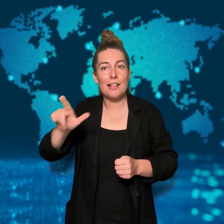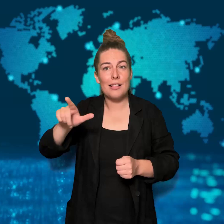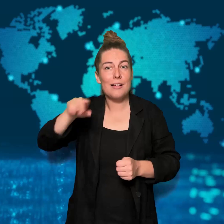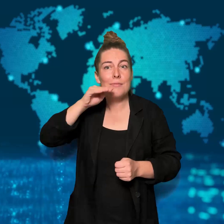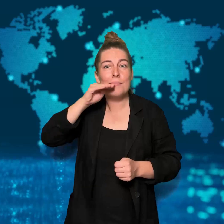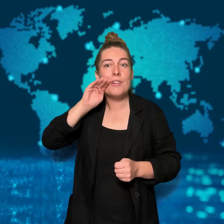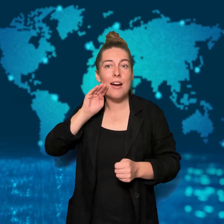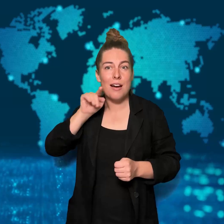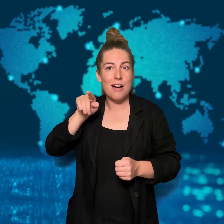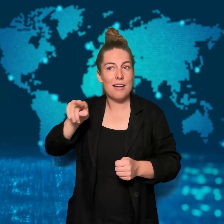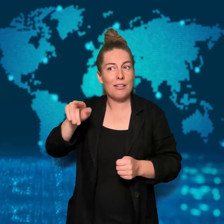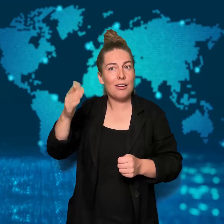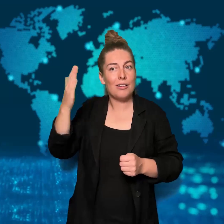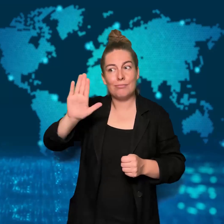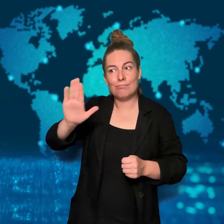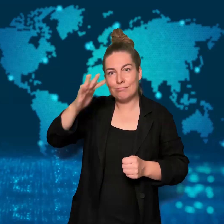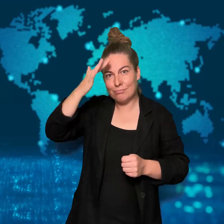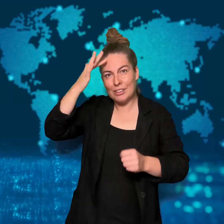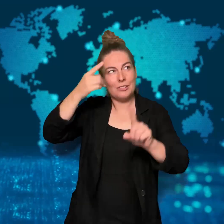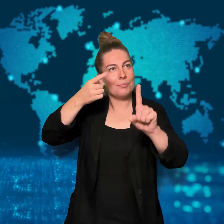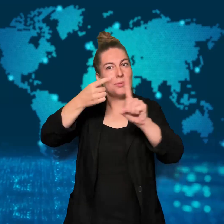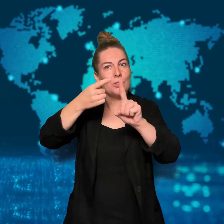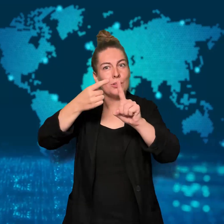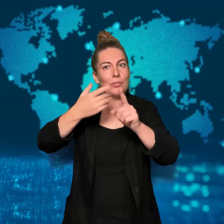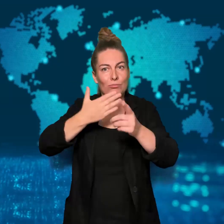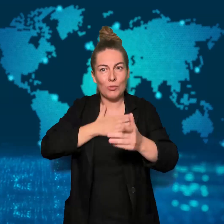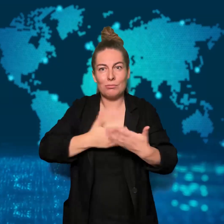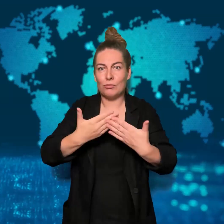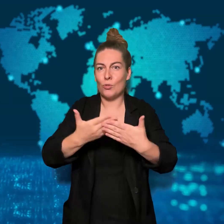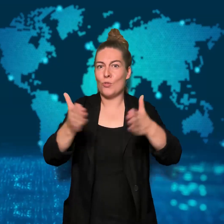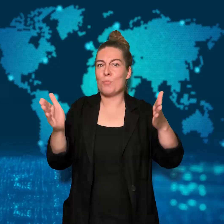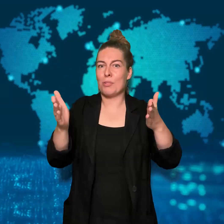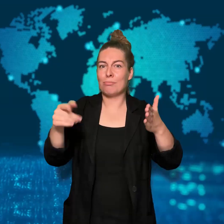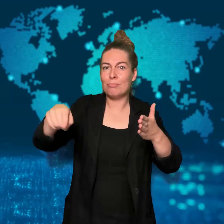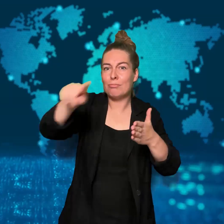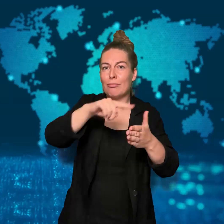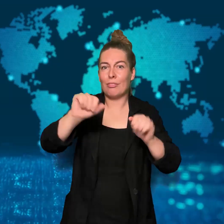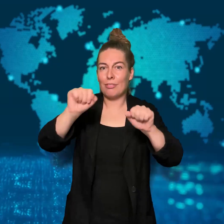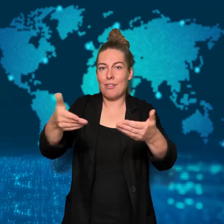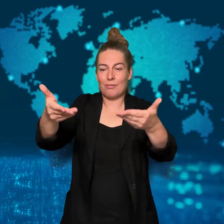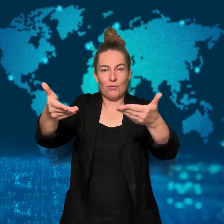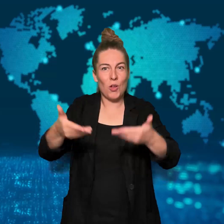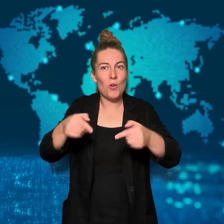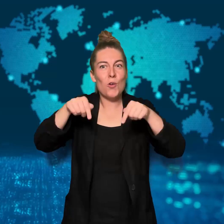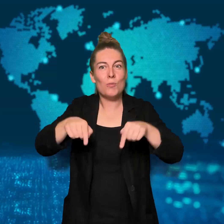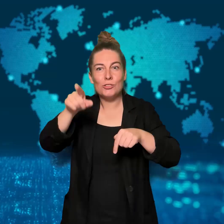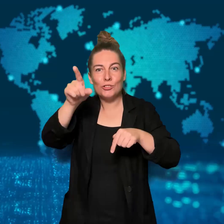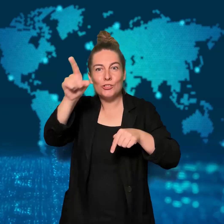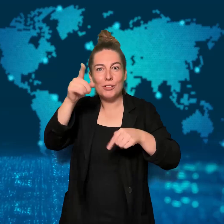The new policy is in contrast to former Chancellor Angela Merkel's